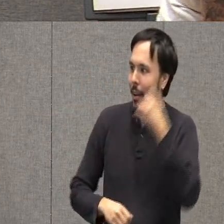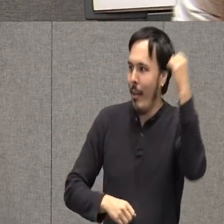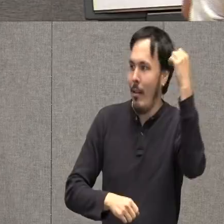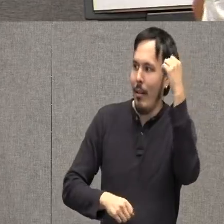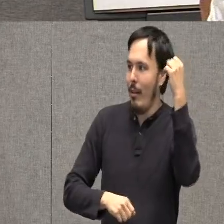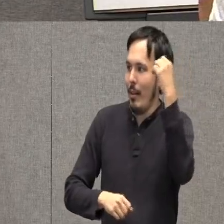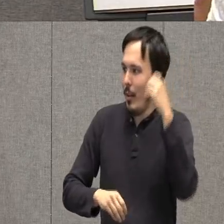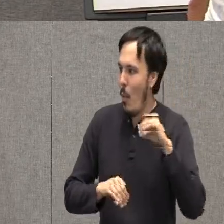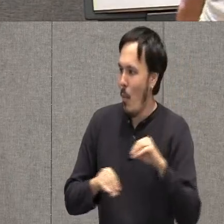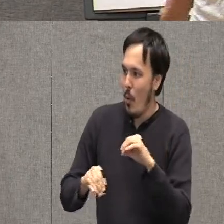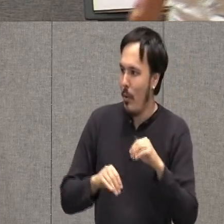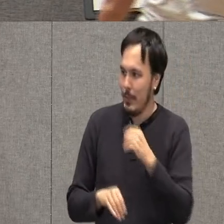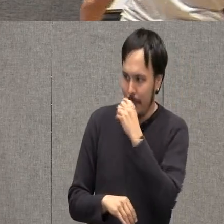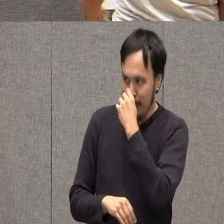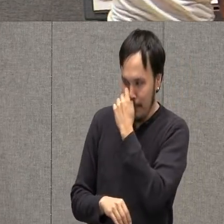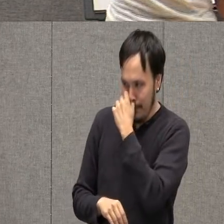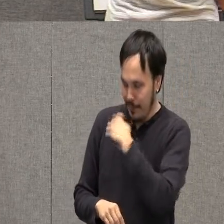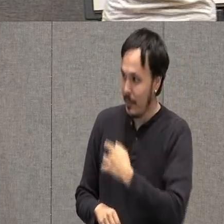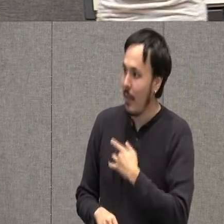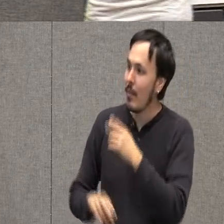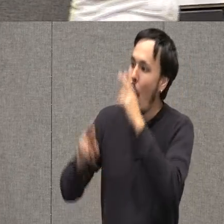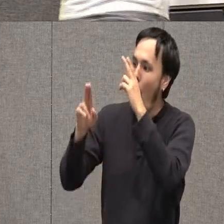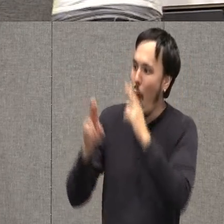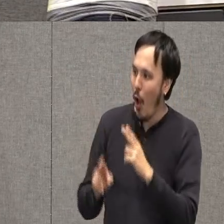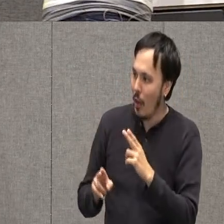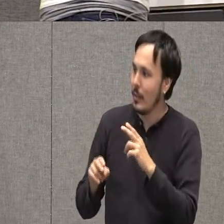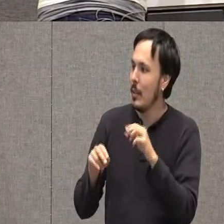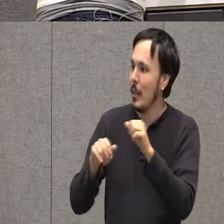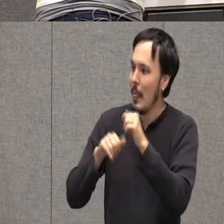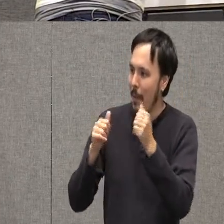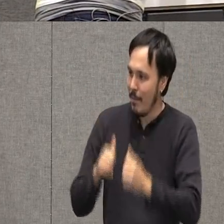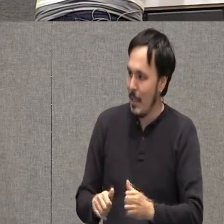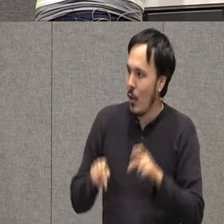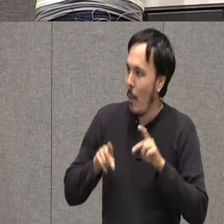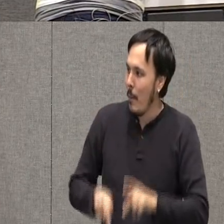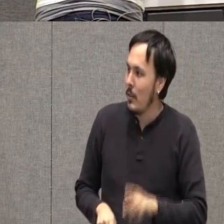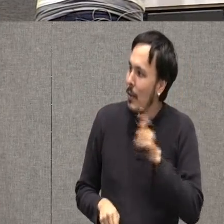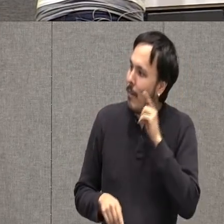I'm honored to be the figure for the figure drawing. You are the figure.